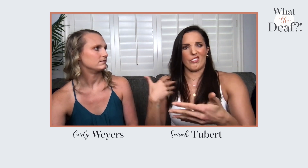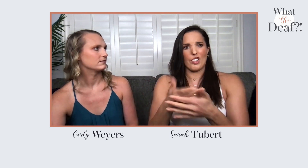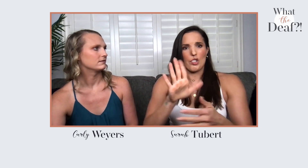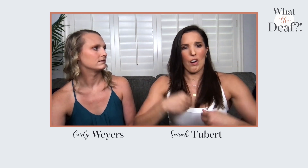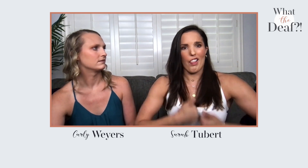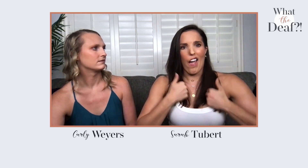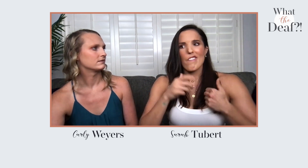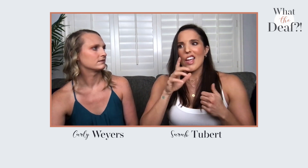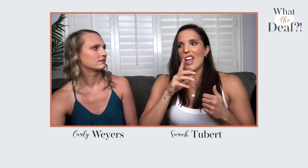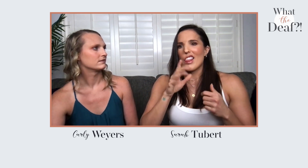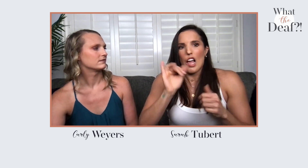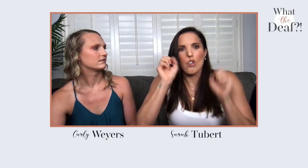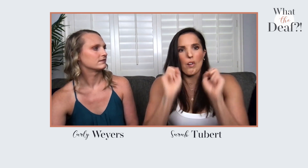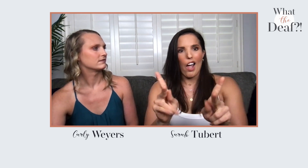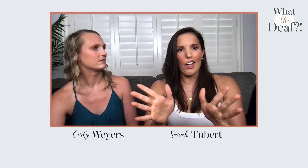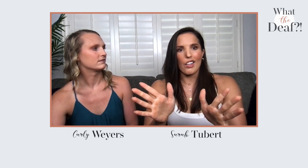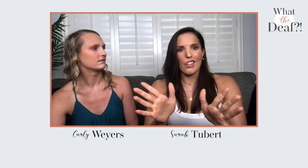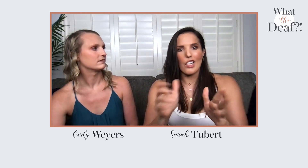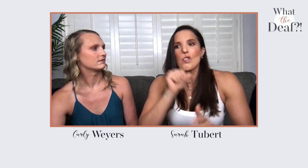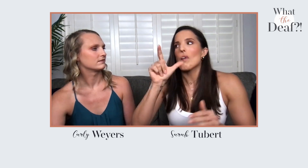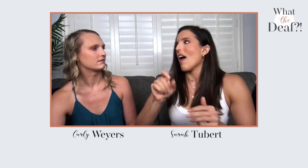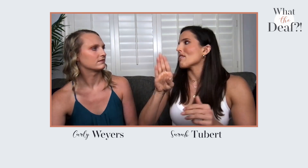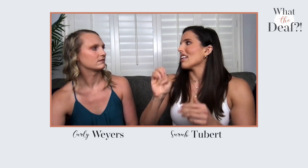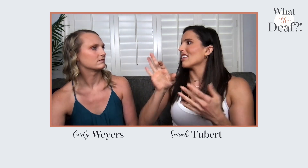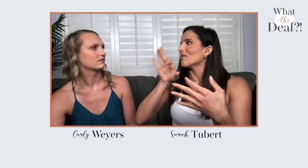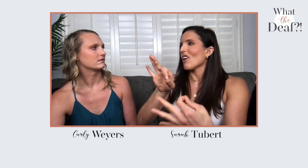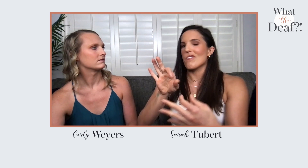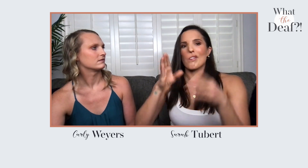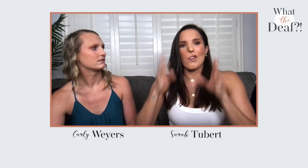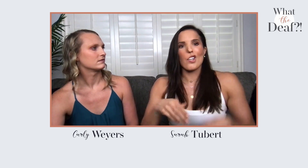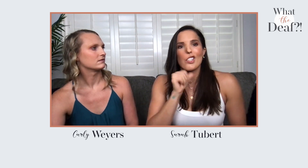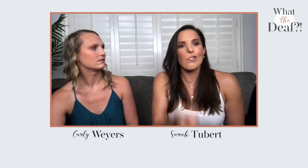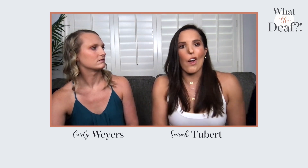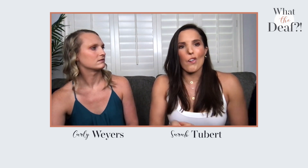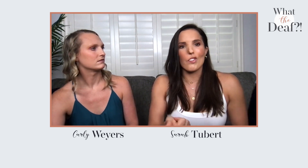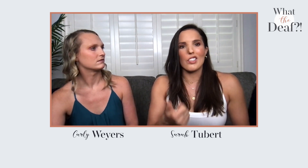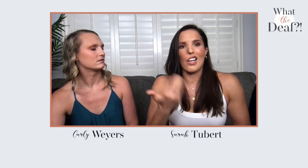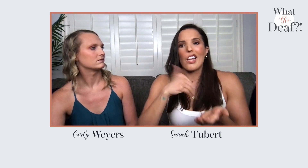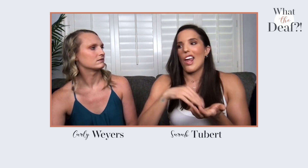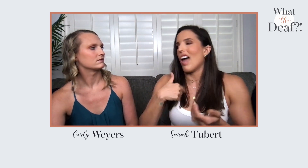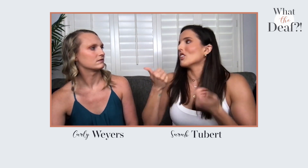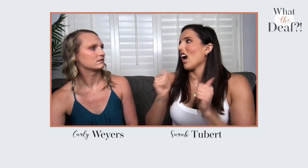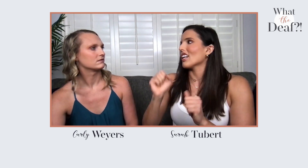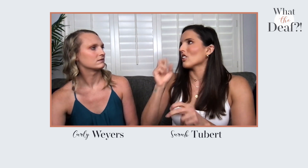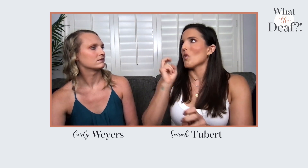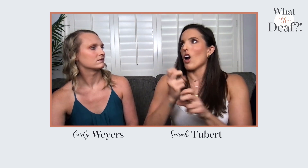that happened in your life and that's okay. You don't have to be this picture perfect person. You really don't. Again, I'm trying so hard